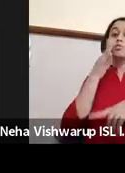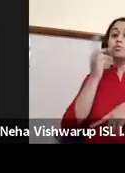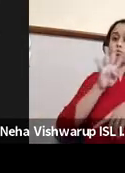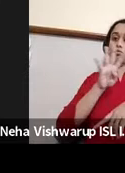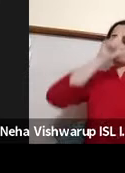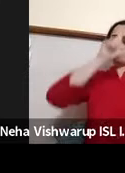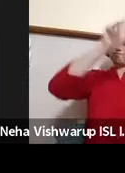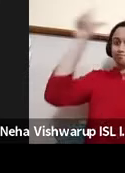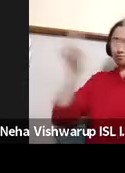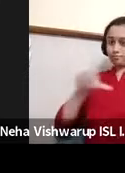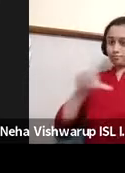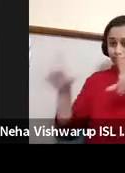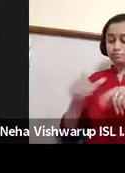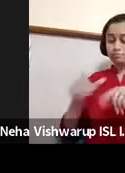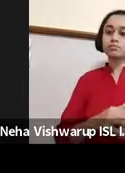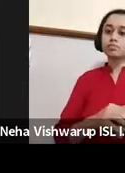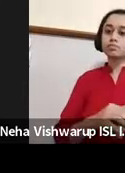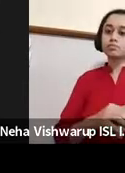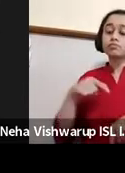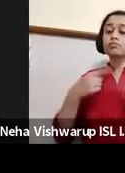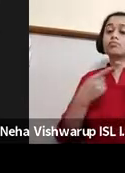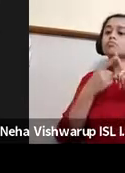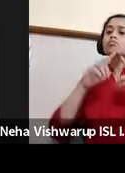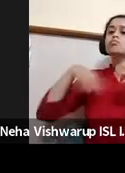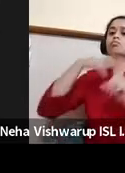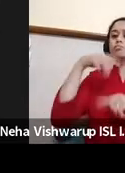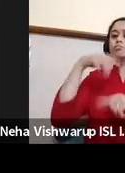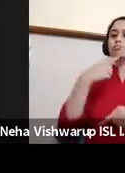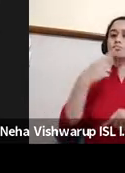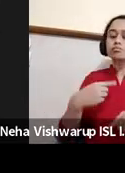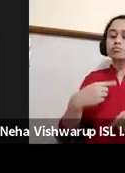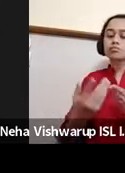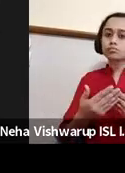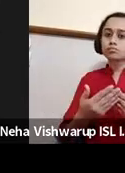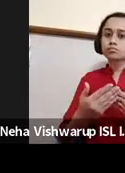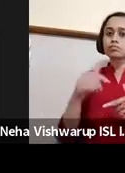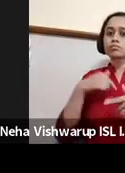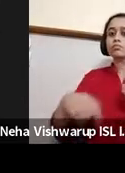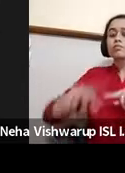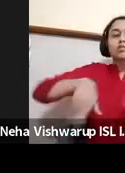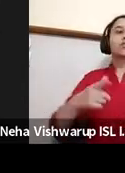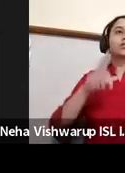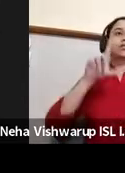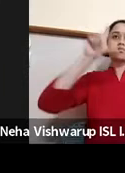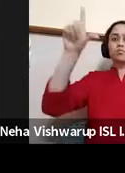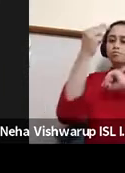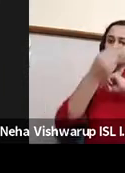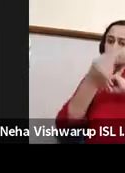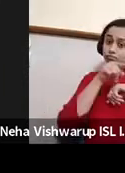suresh administrative group individual and outdoor portraits interspersed among these sections are